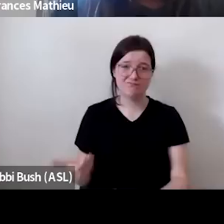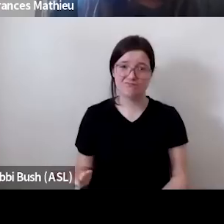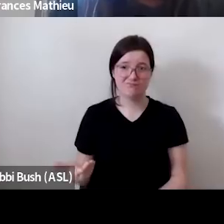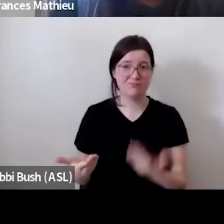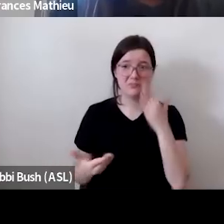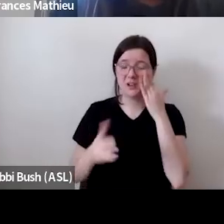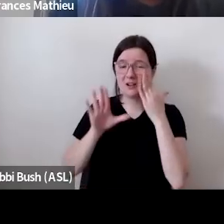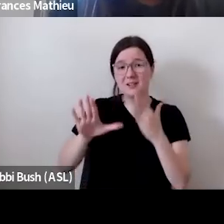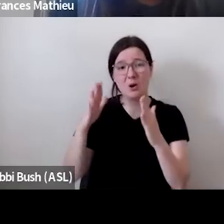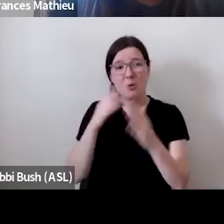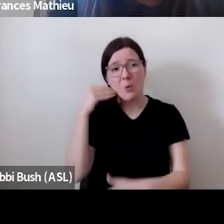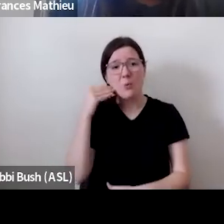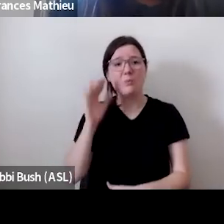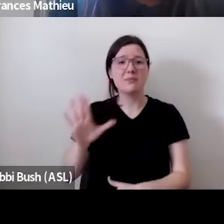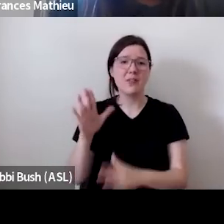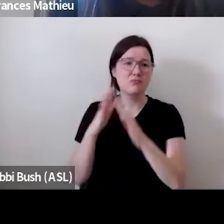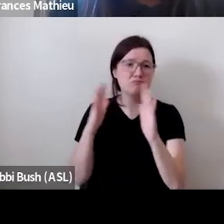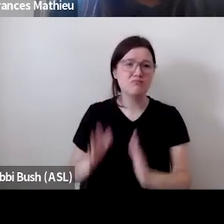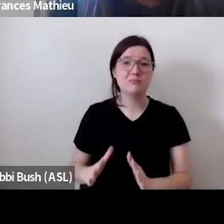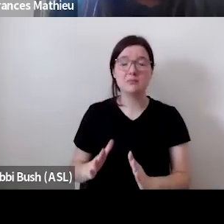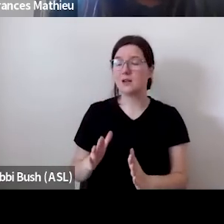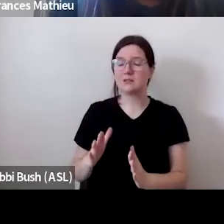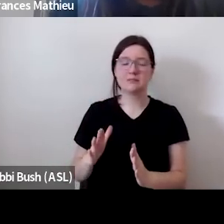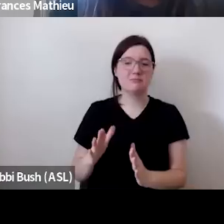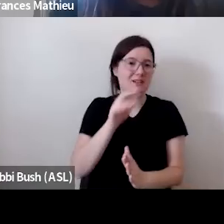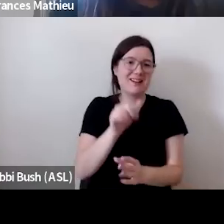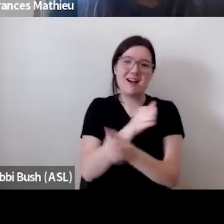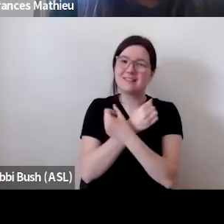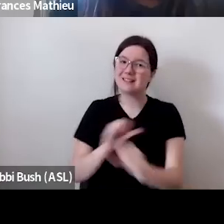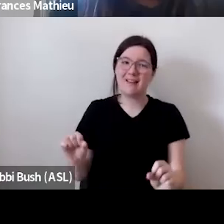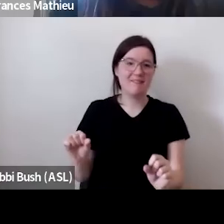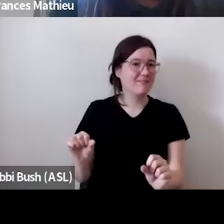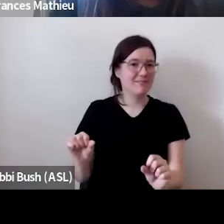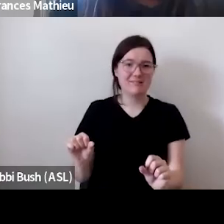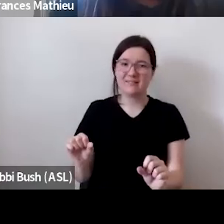whatever it might be, has become so unsafe, so uninhabitable that if we don't do something,